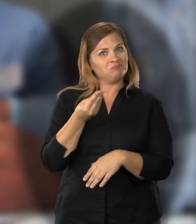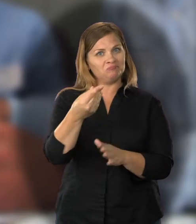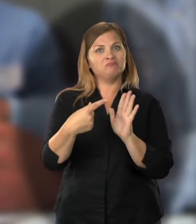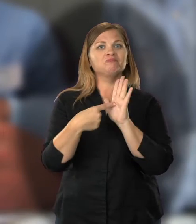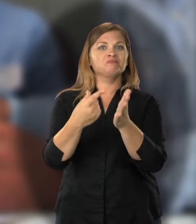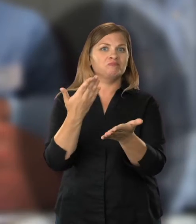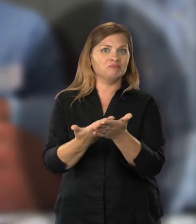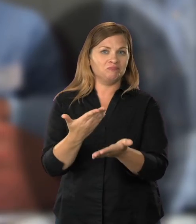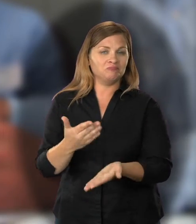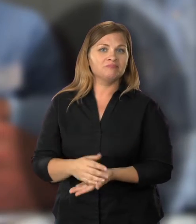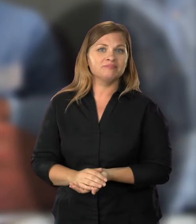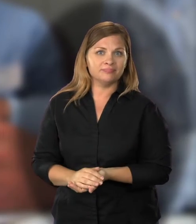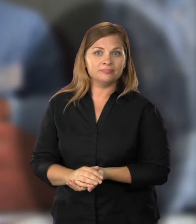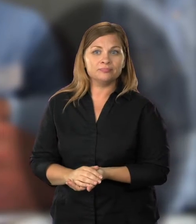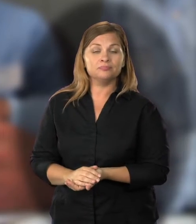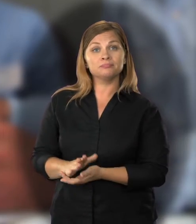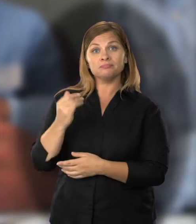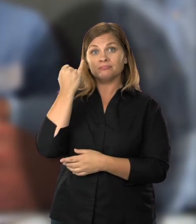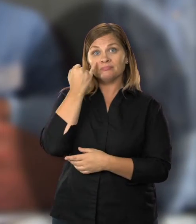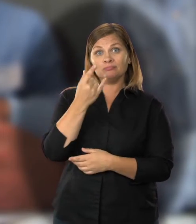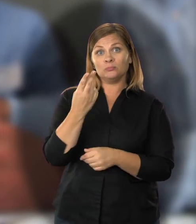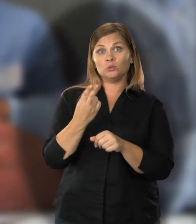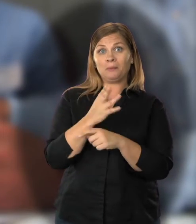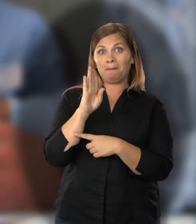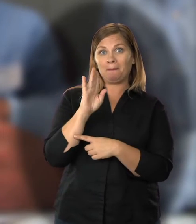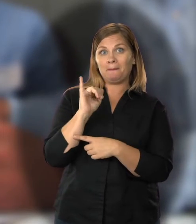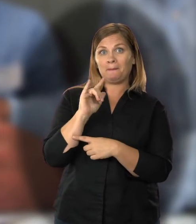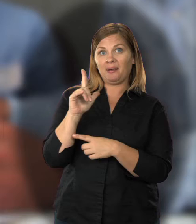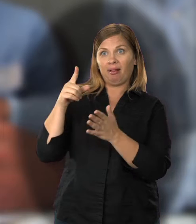For bills, it can either be a paper bill, or if you receive it electronically,